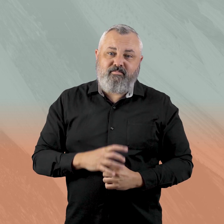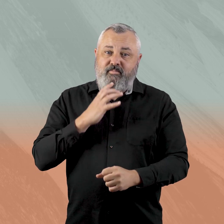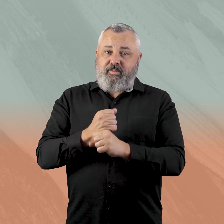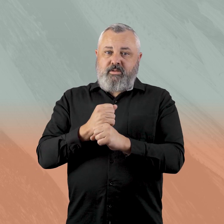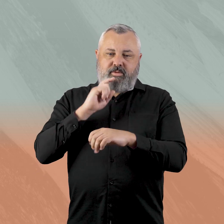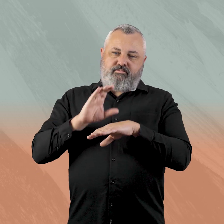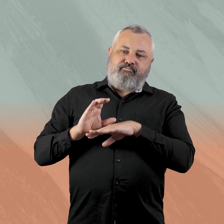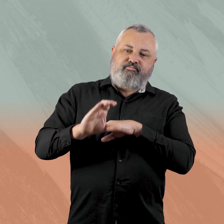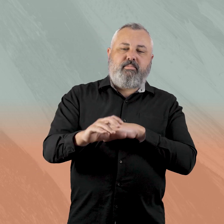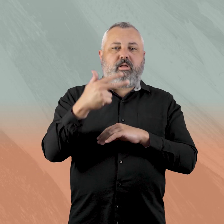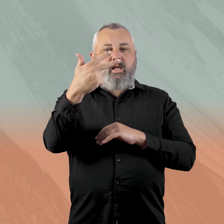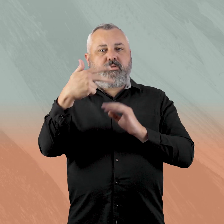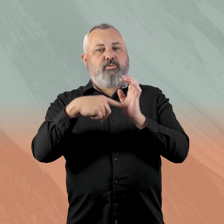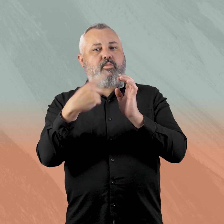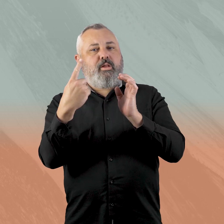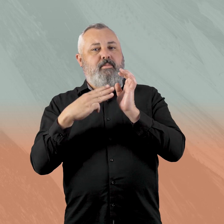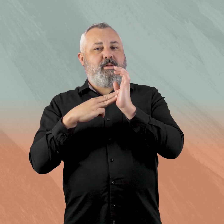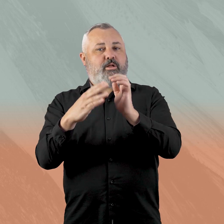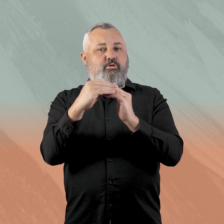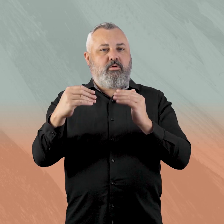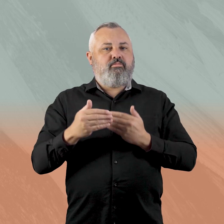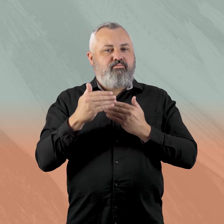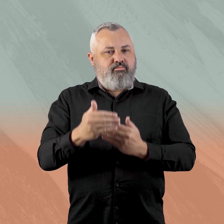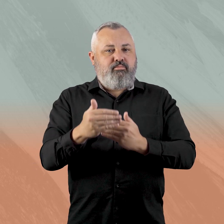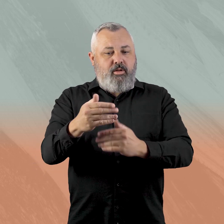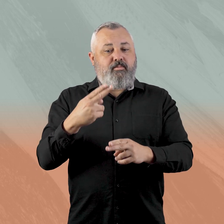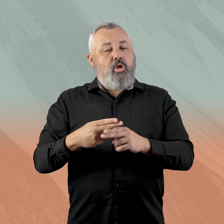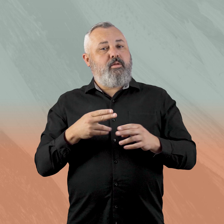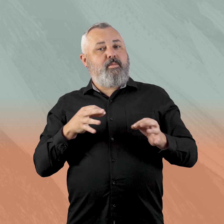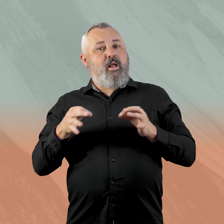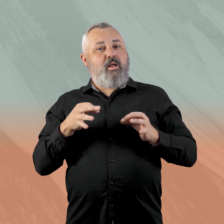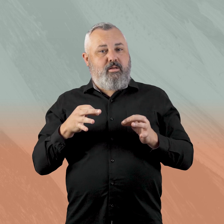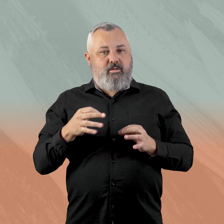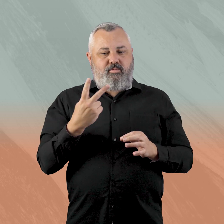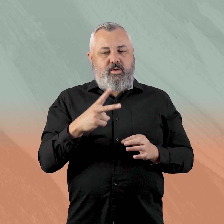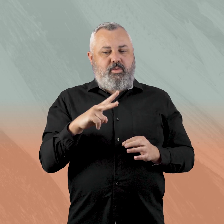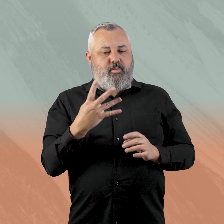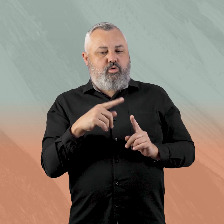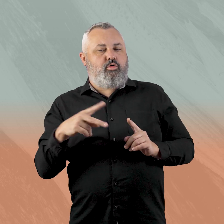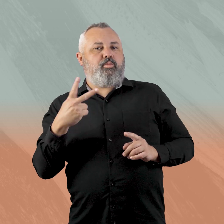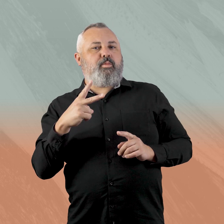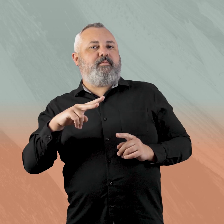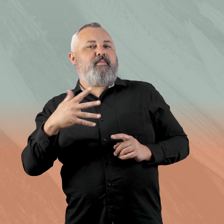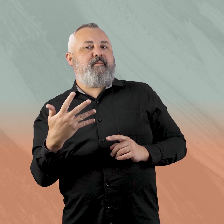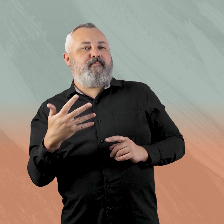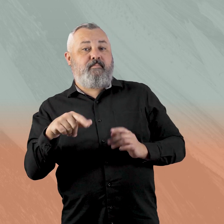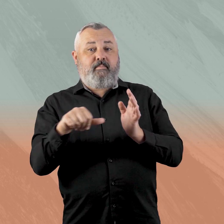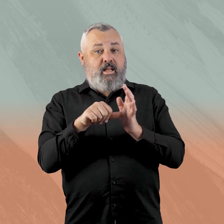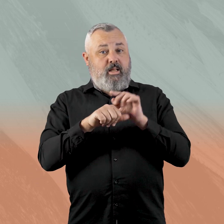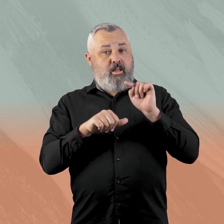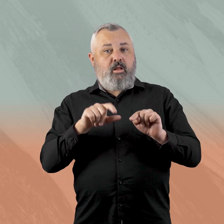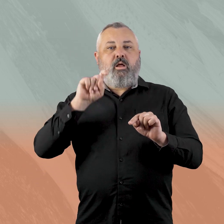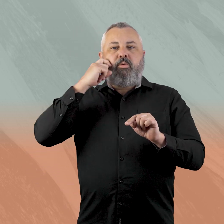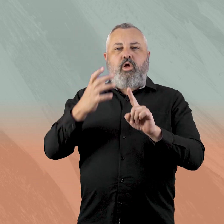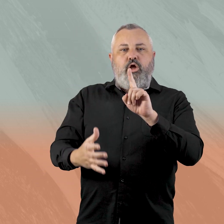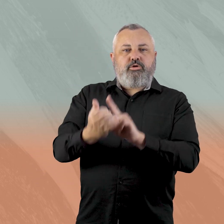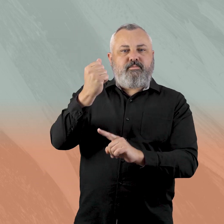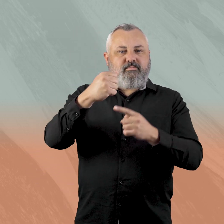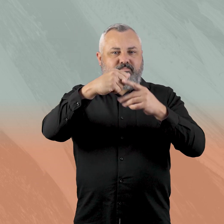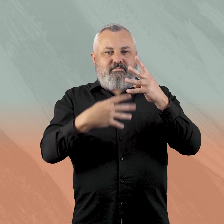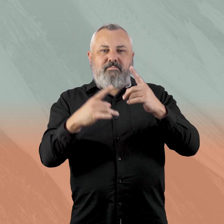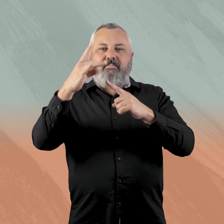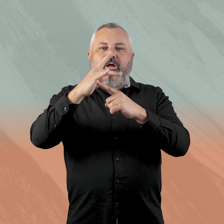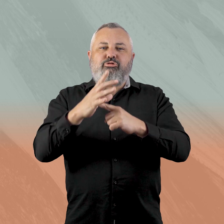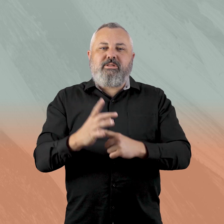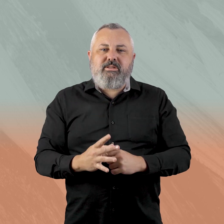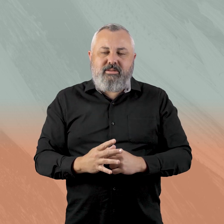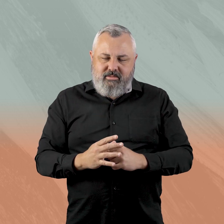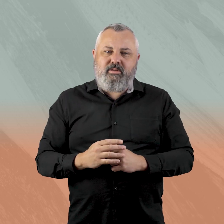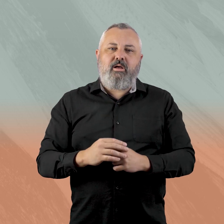The Government is providing $8.1 million over the life of the Plan from 2024-25 for funded actions to support these priorities.